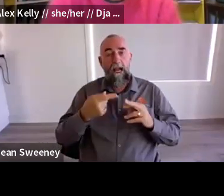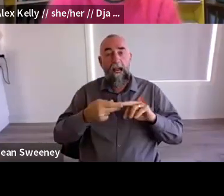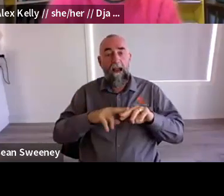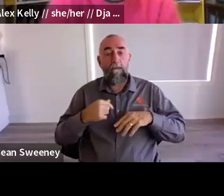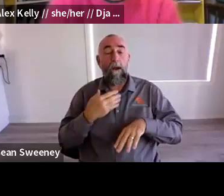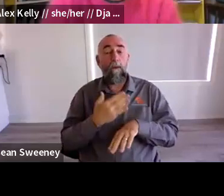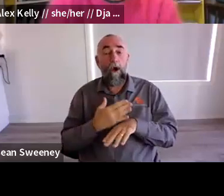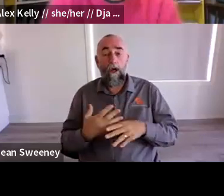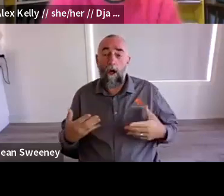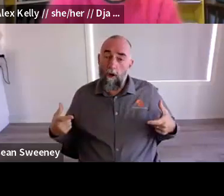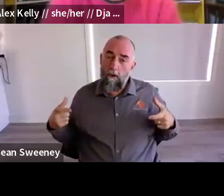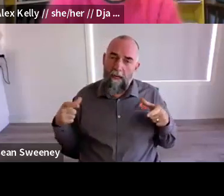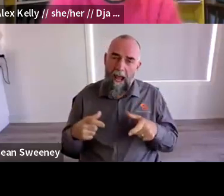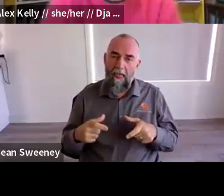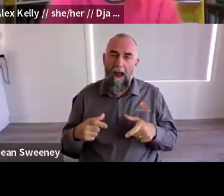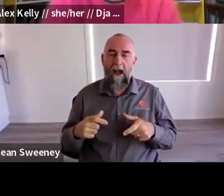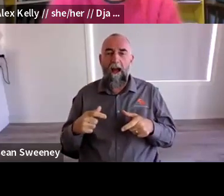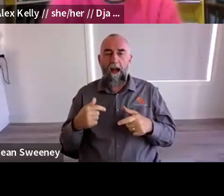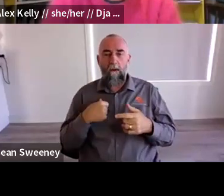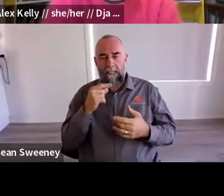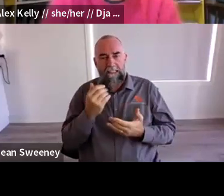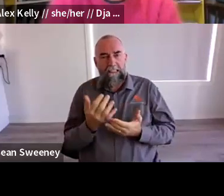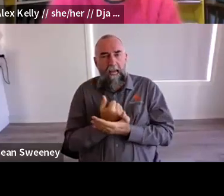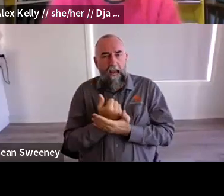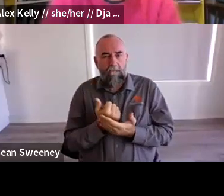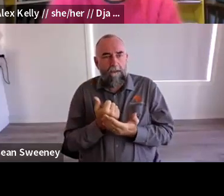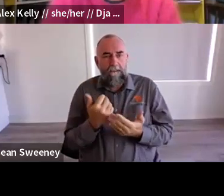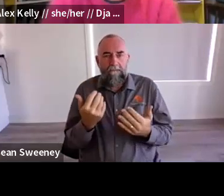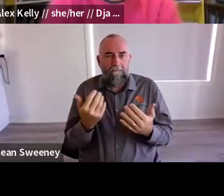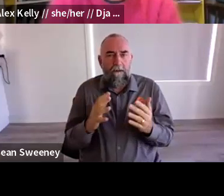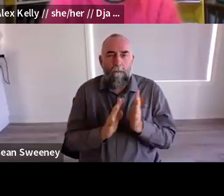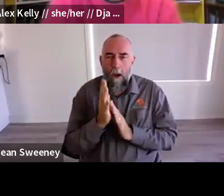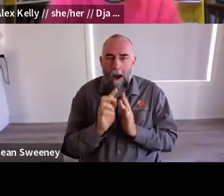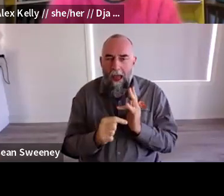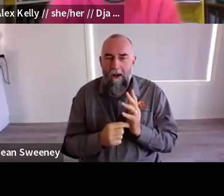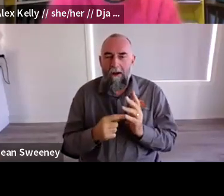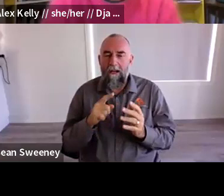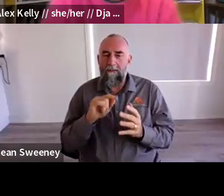for burnout. And as you sort of mentioned, each one, teach one, open source learning. We don't need to hoard the ideas. It's better for us if we're